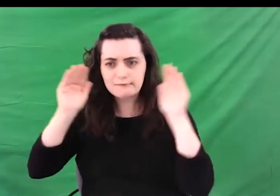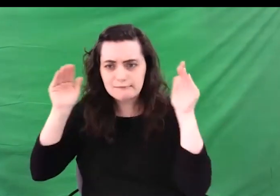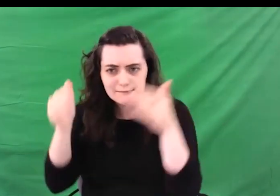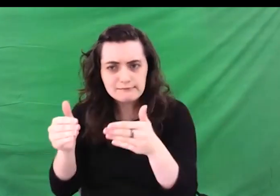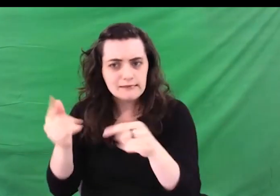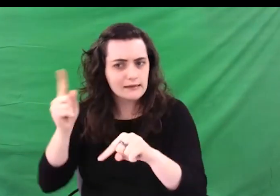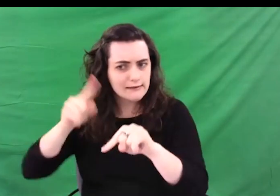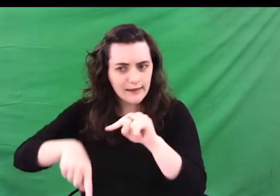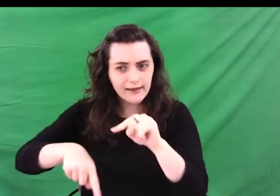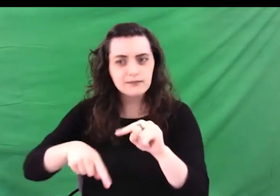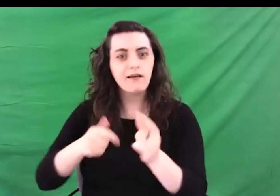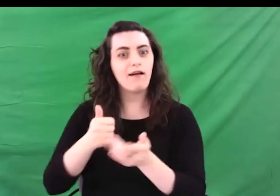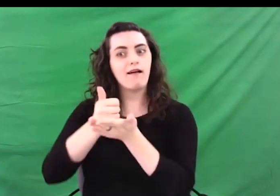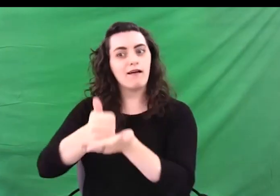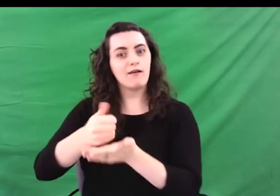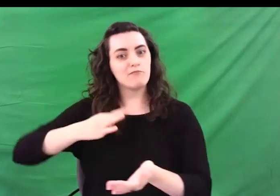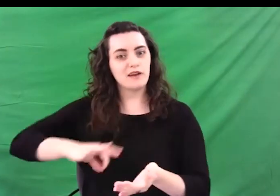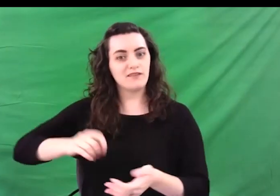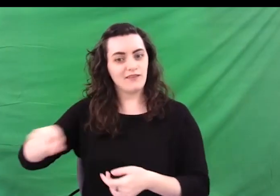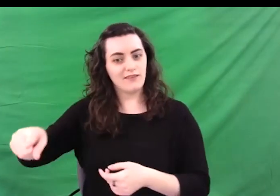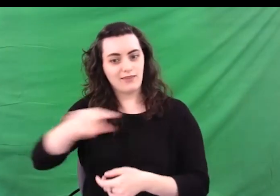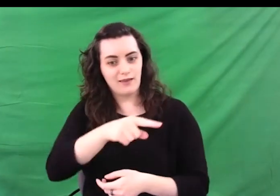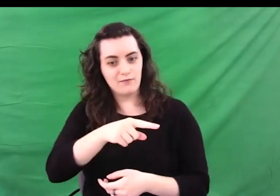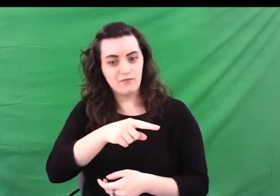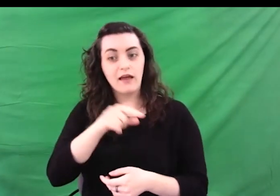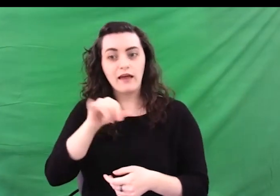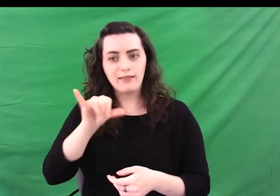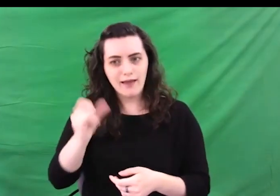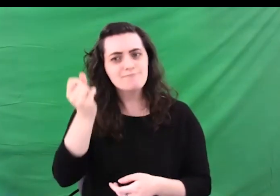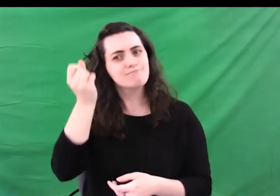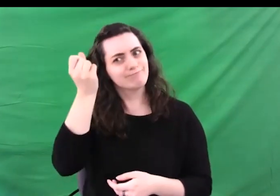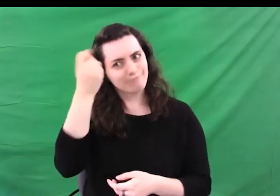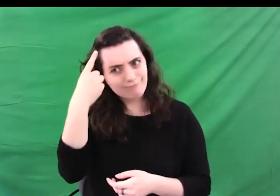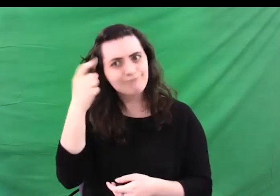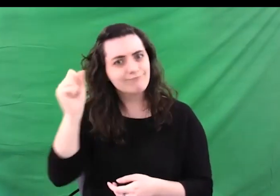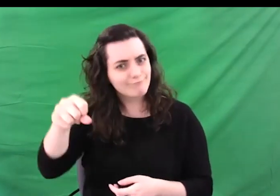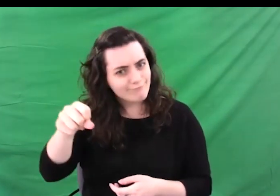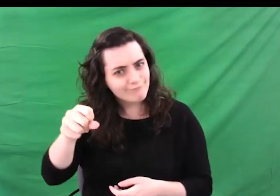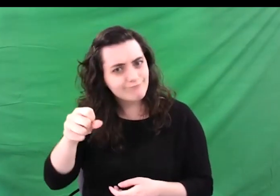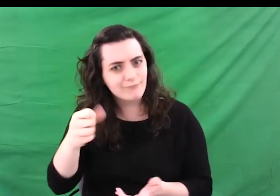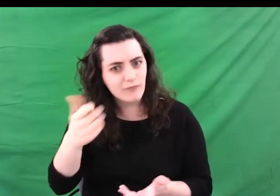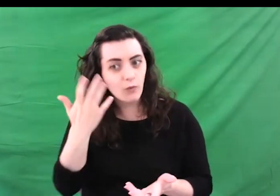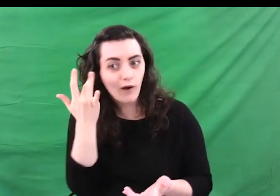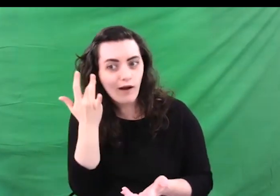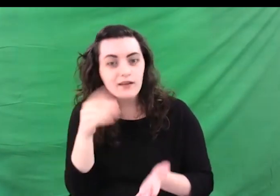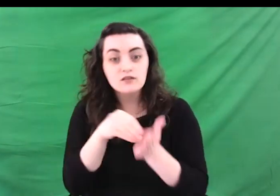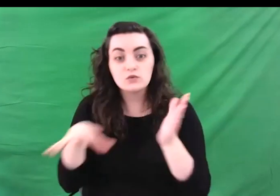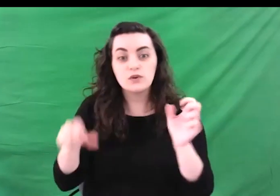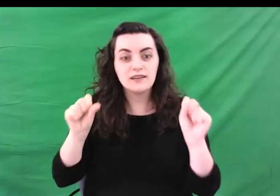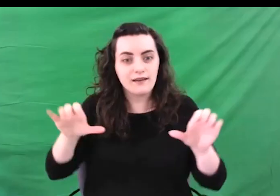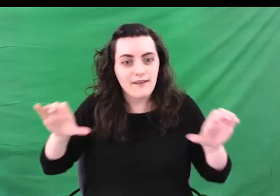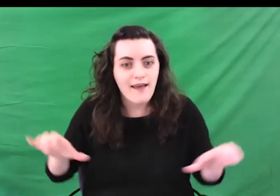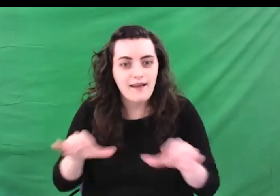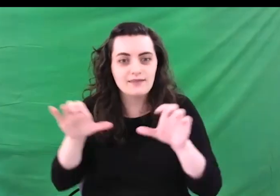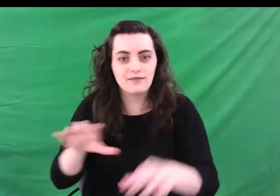This makes sense, because the student can actively be involved in a lesson that maybe was before just auditory